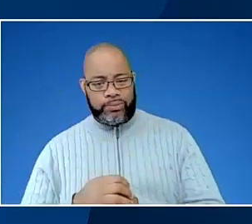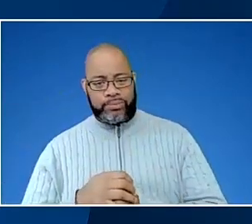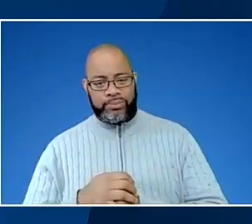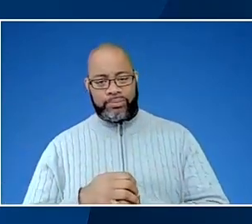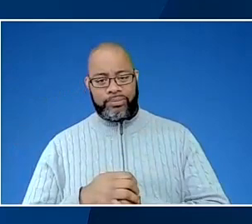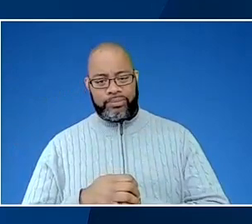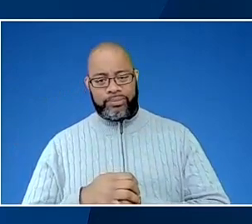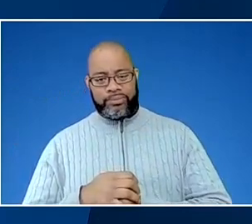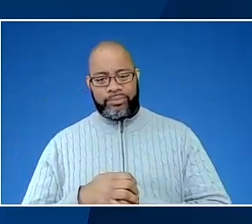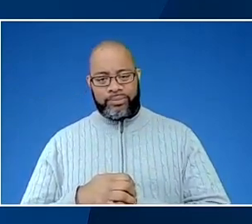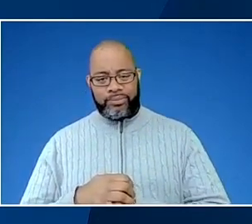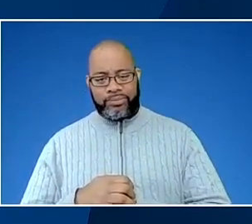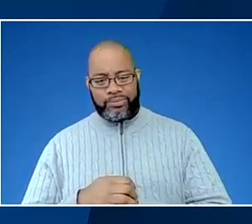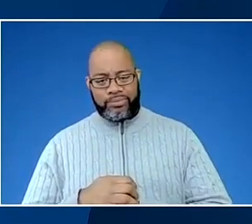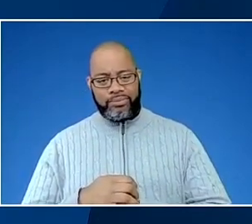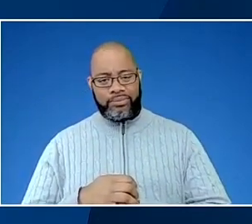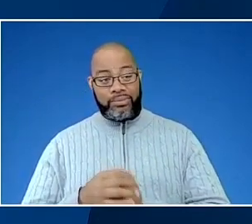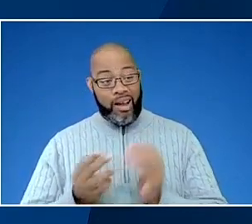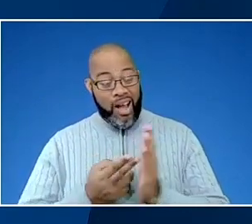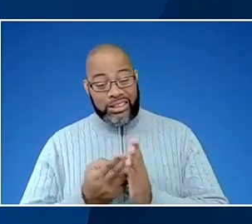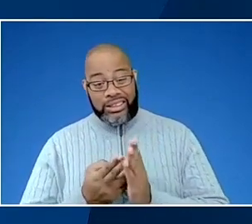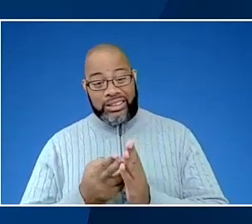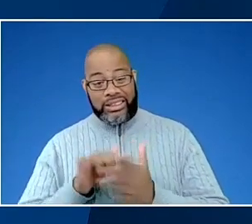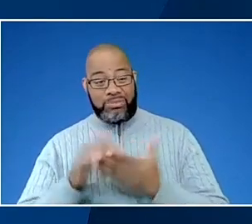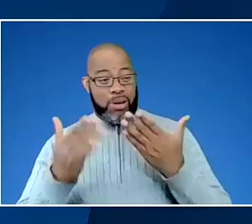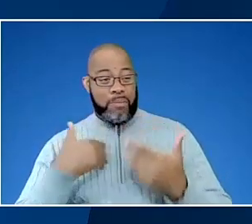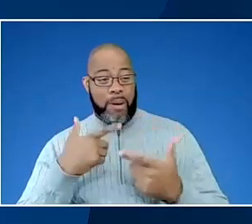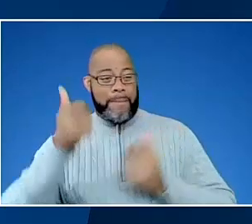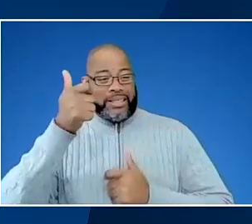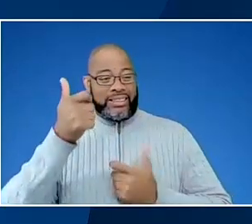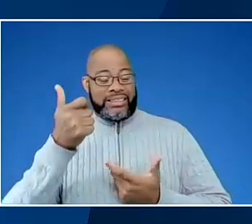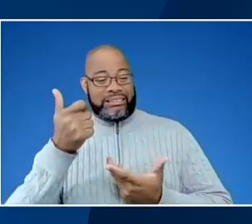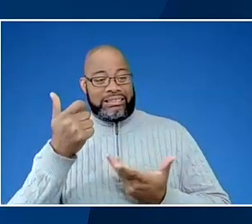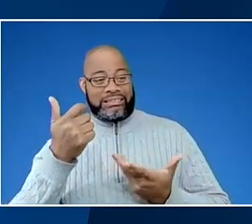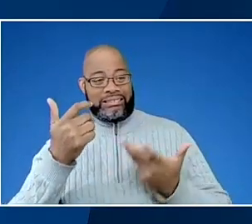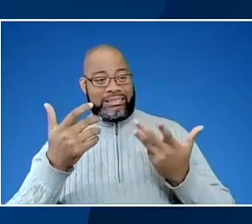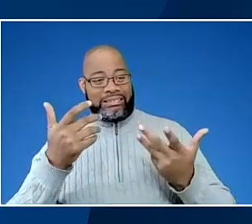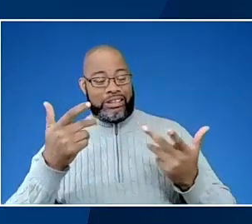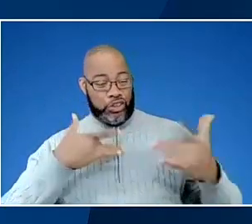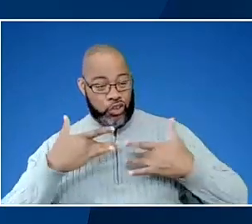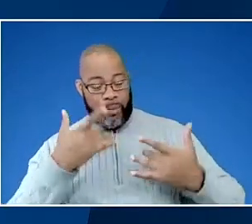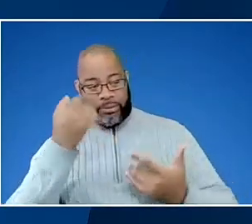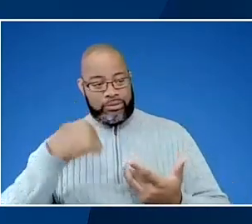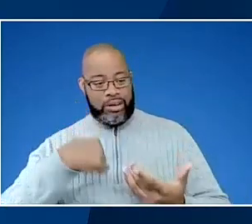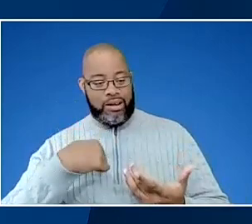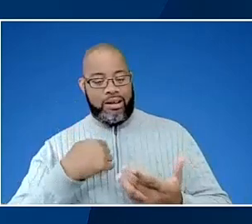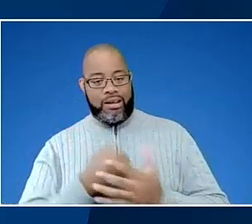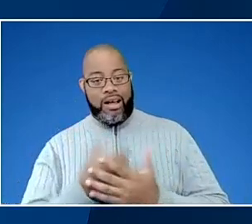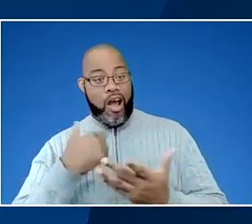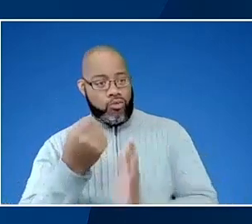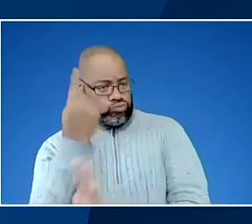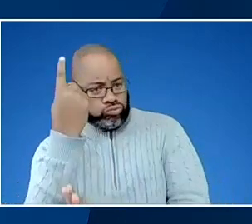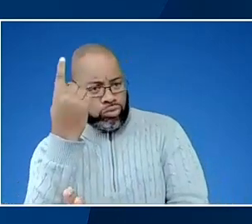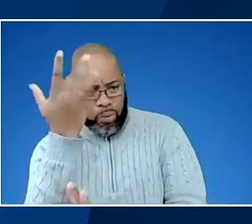That's honestly, that's probably my biggest hang-up because and I understand why. I know it's law.